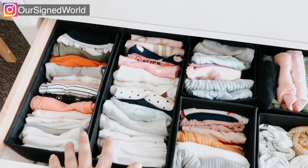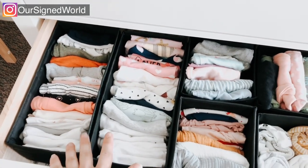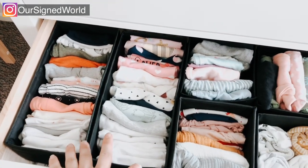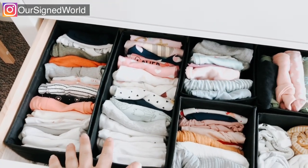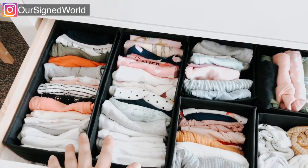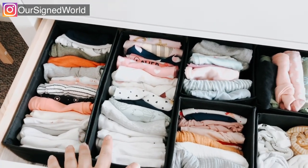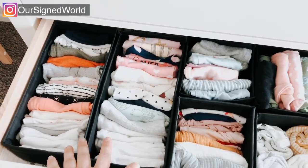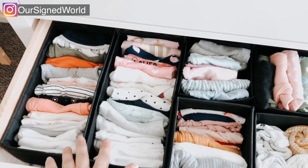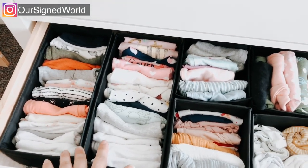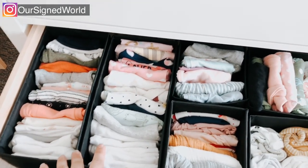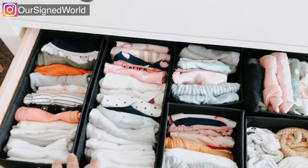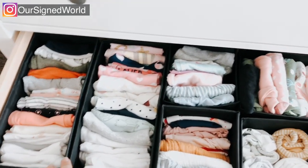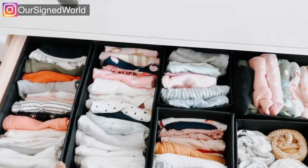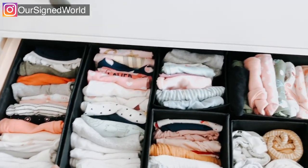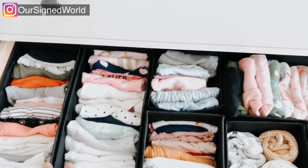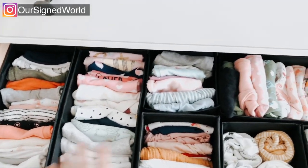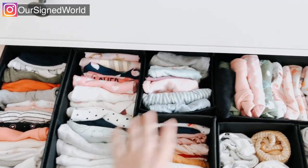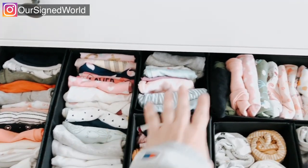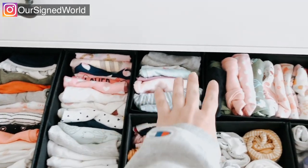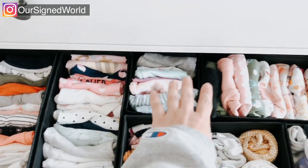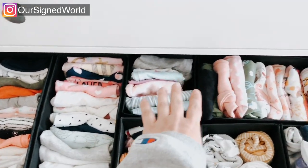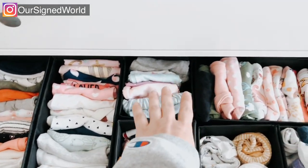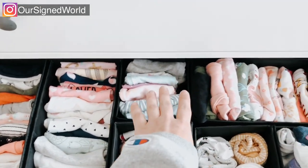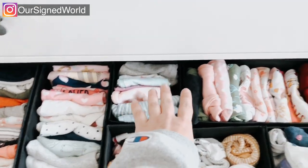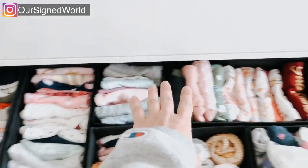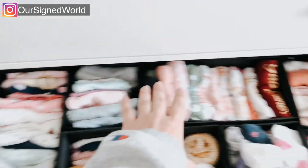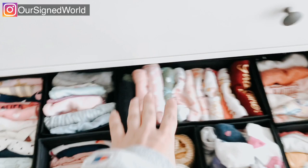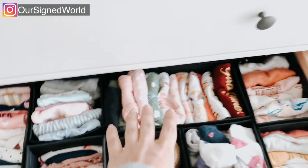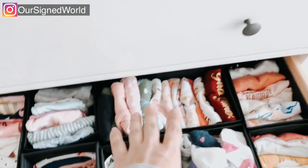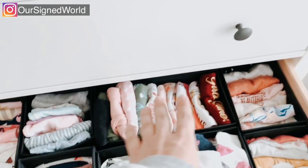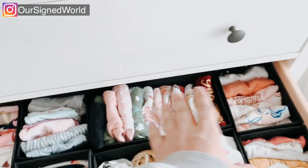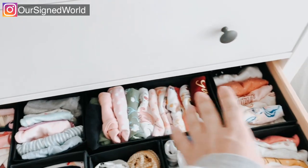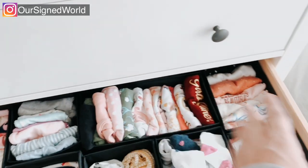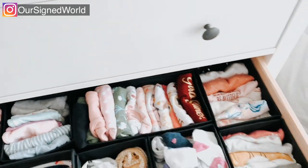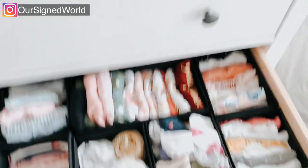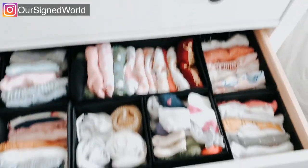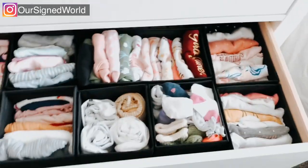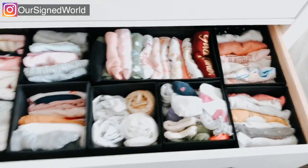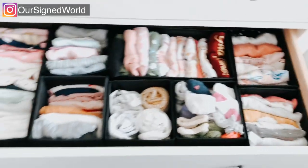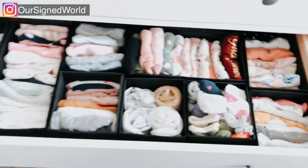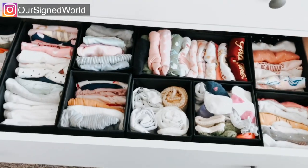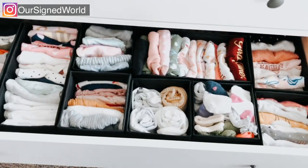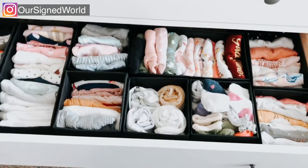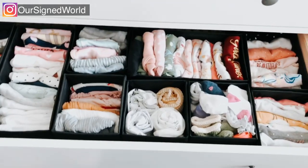are newborns, 0-3 months. Those are her pants. Then these are for when she's older.